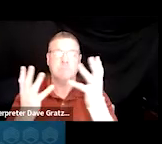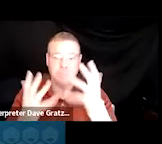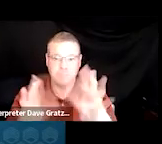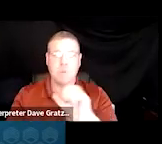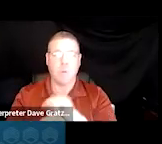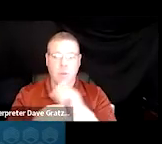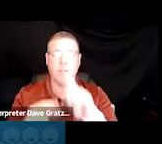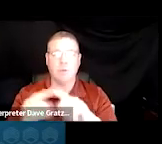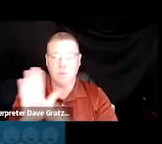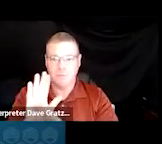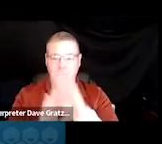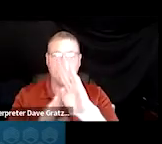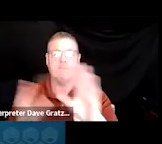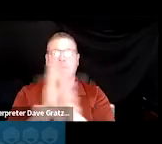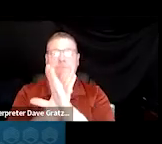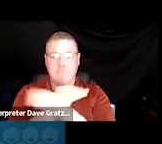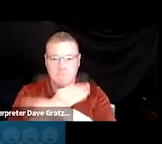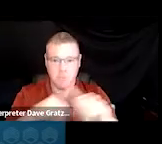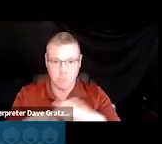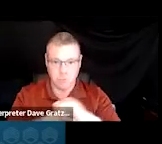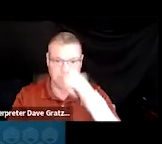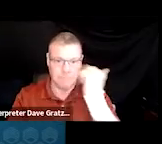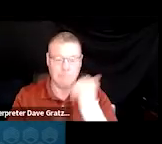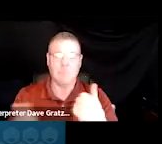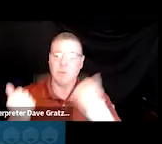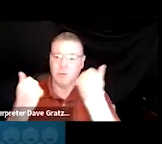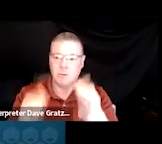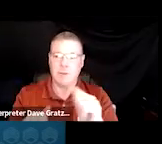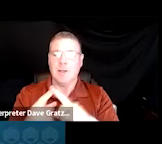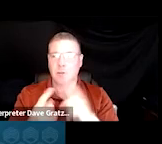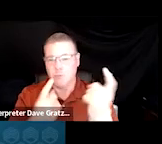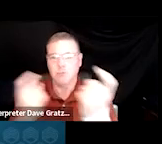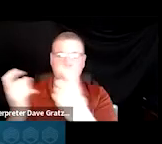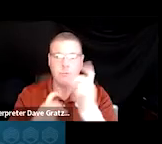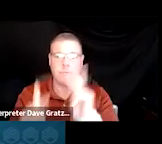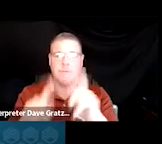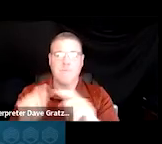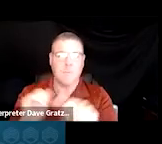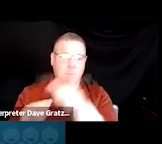a completely virtual training, because like I said, we're trying to recruit people from other parts of our state.